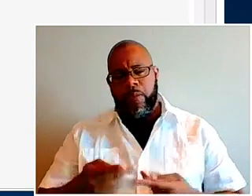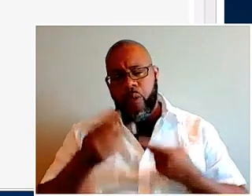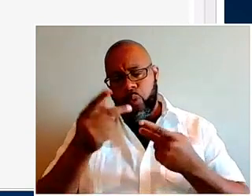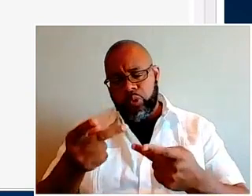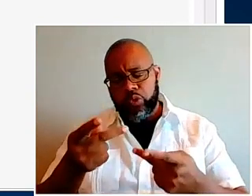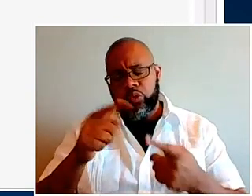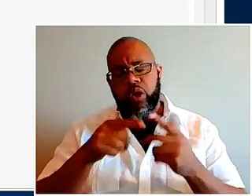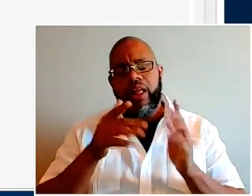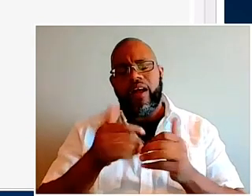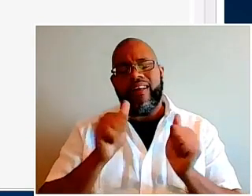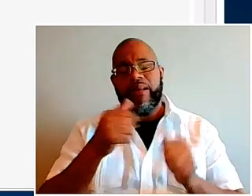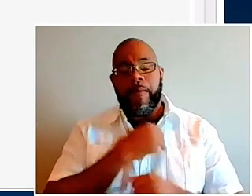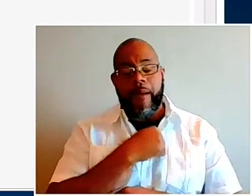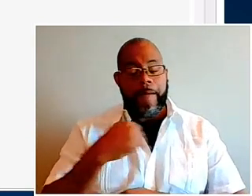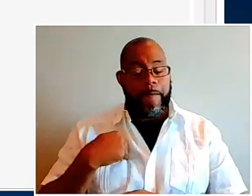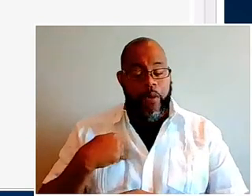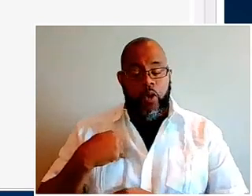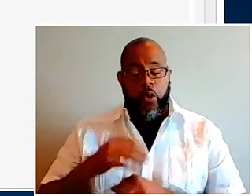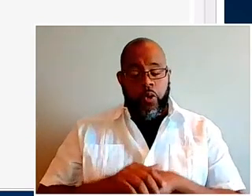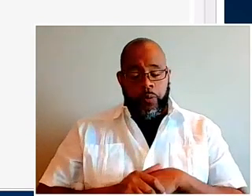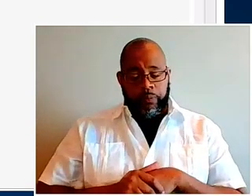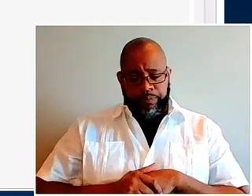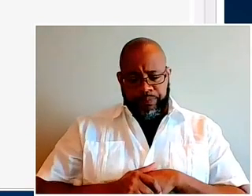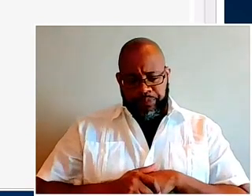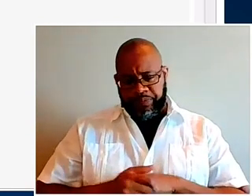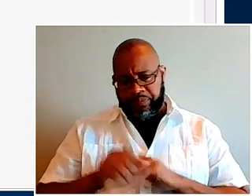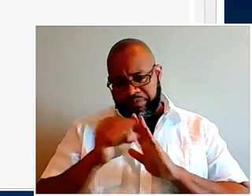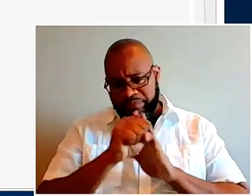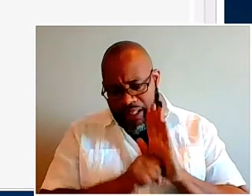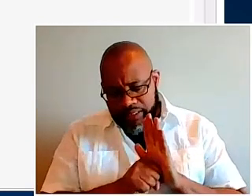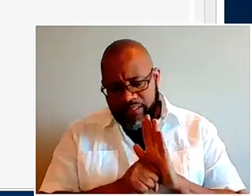any member of a state authorization